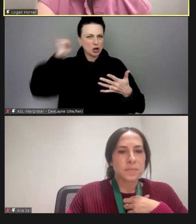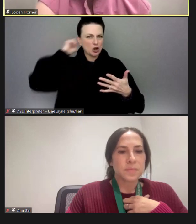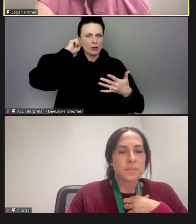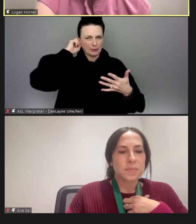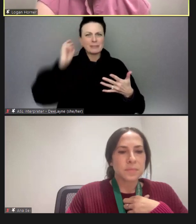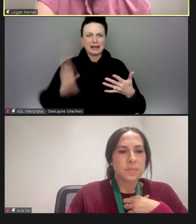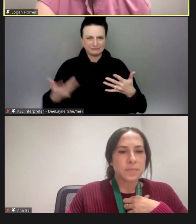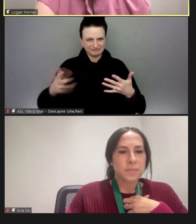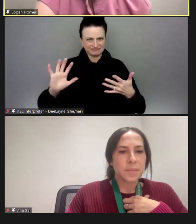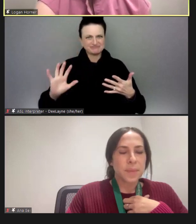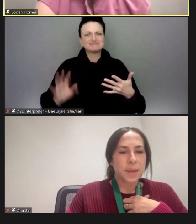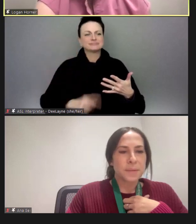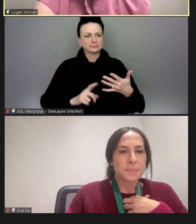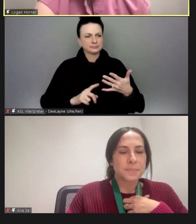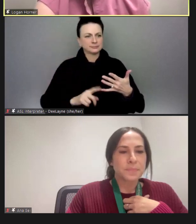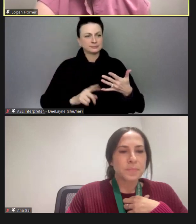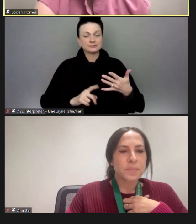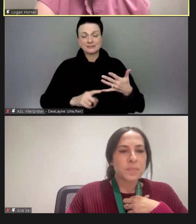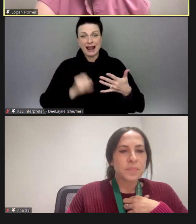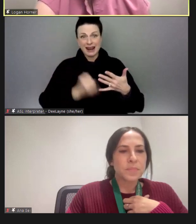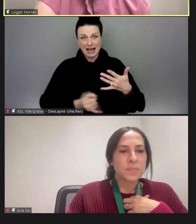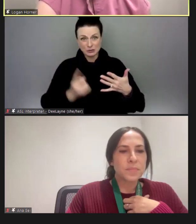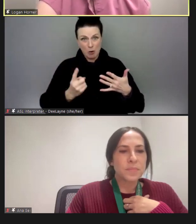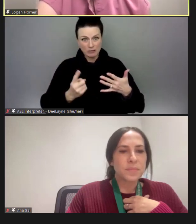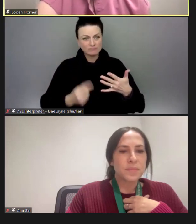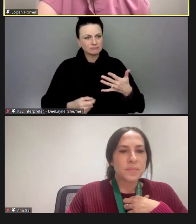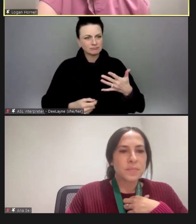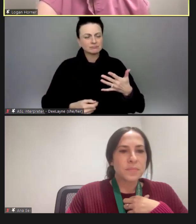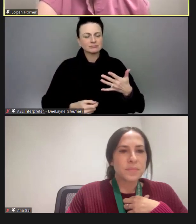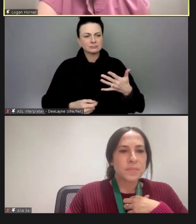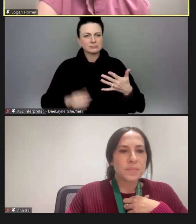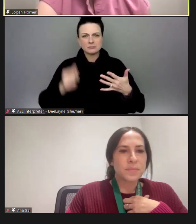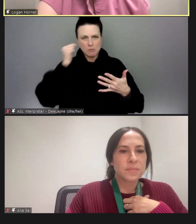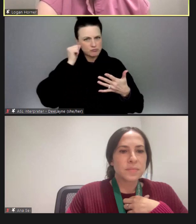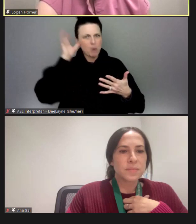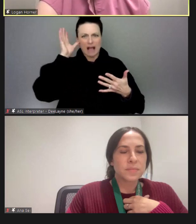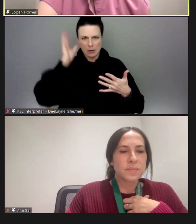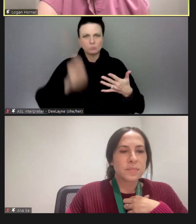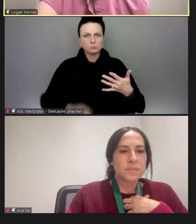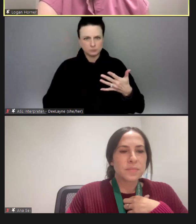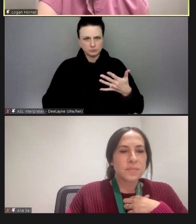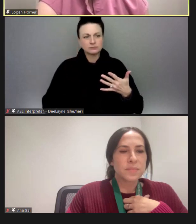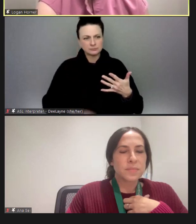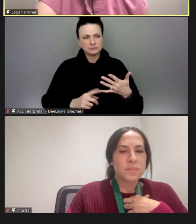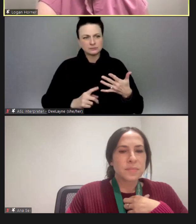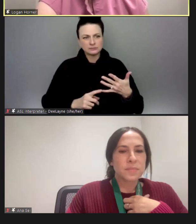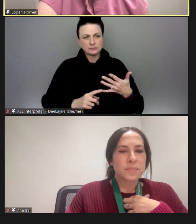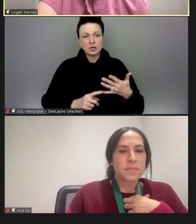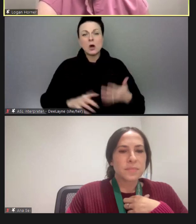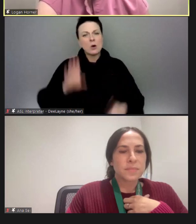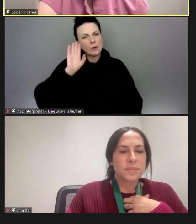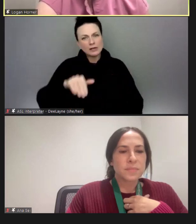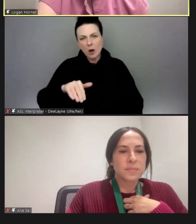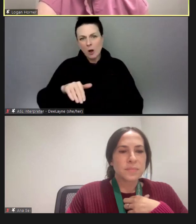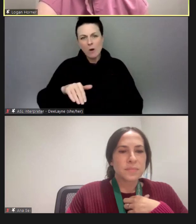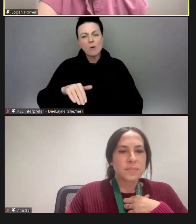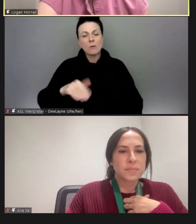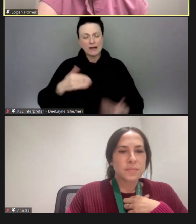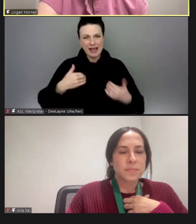implant the last one that we're going to go over is a profound hearing loss where